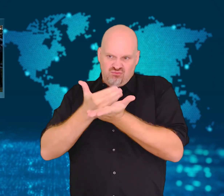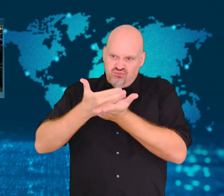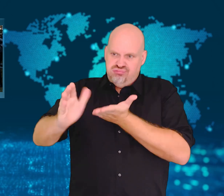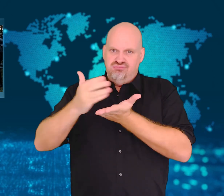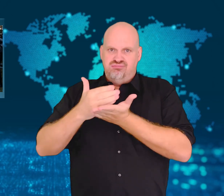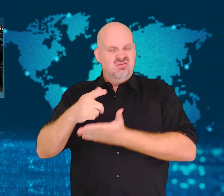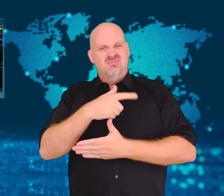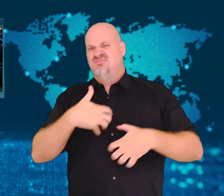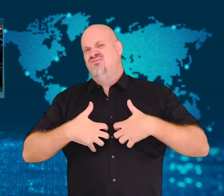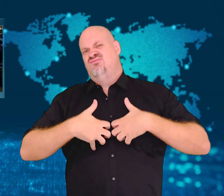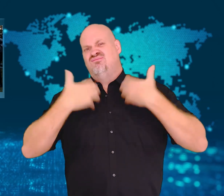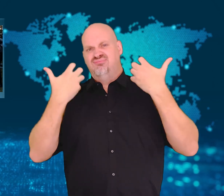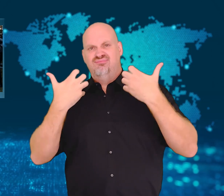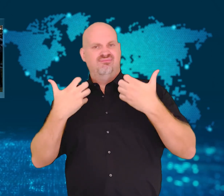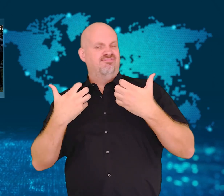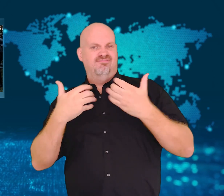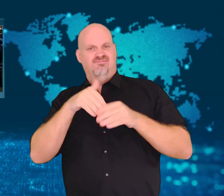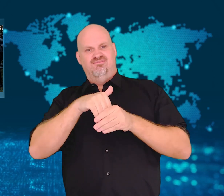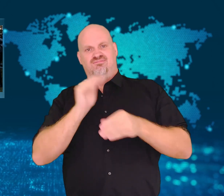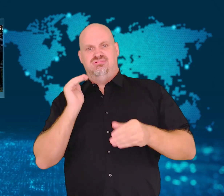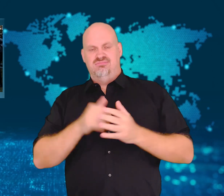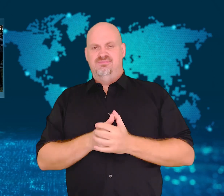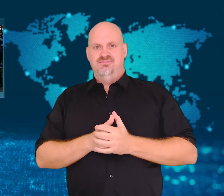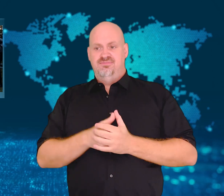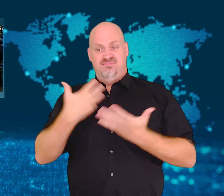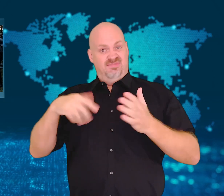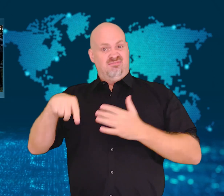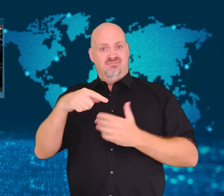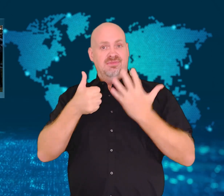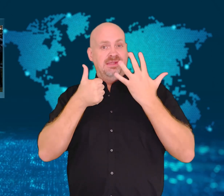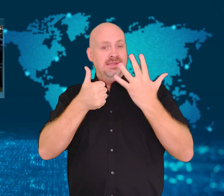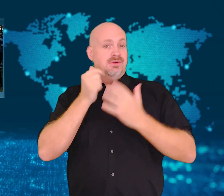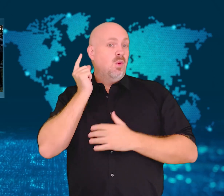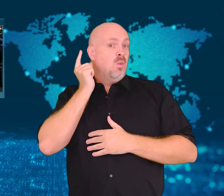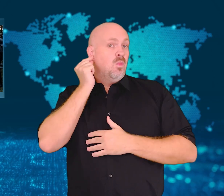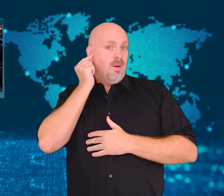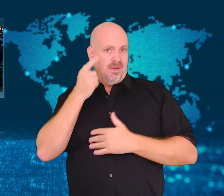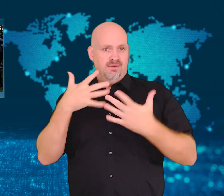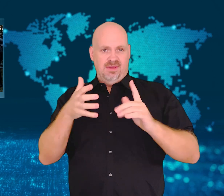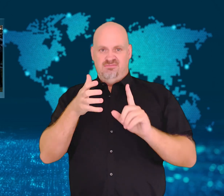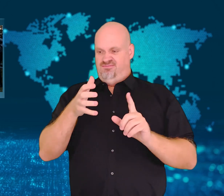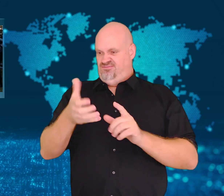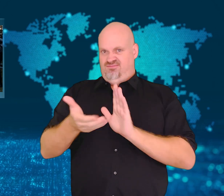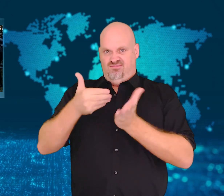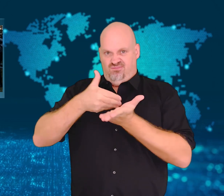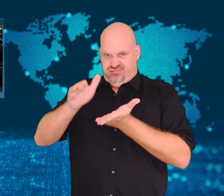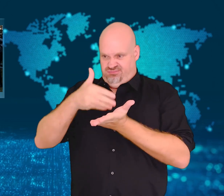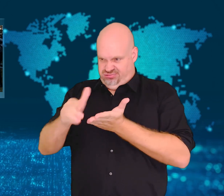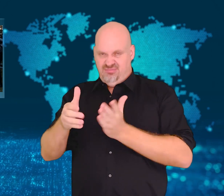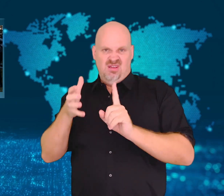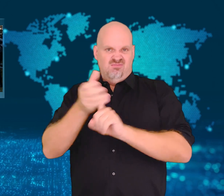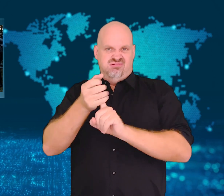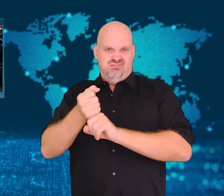Six women were evicted and then arrested in Rio Negro province.